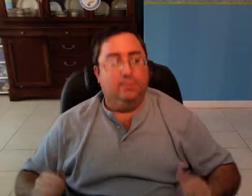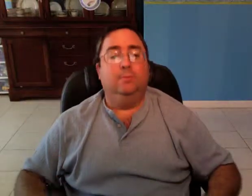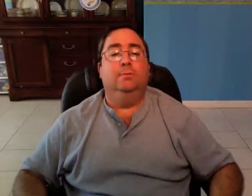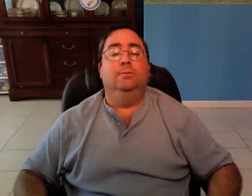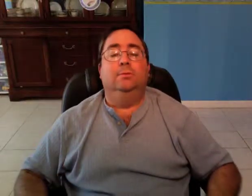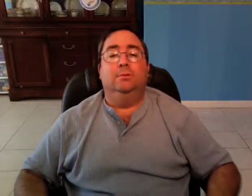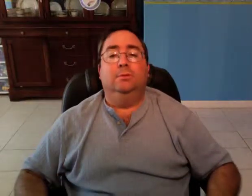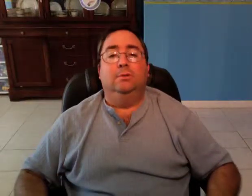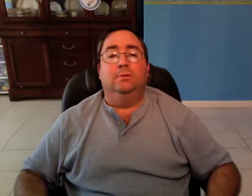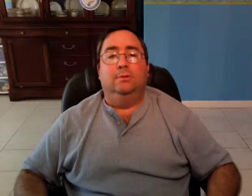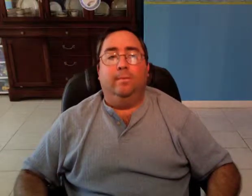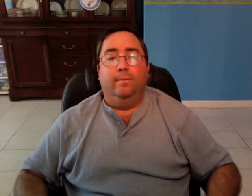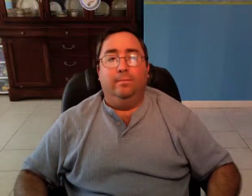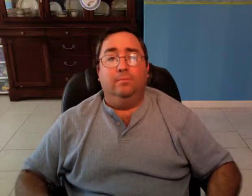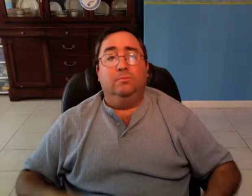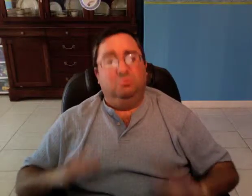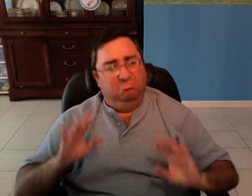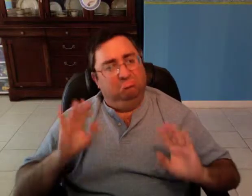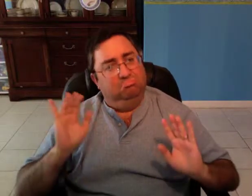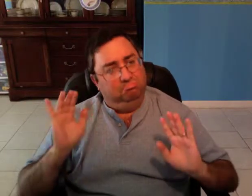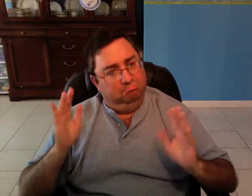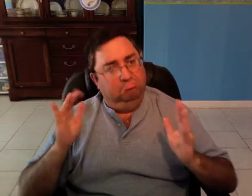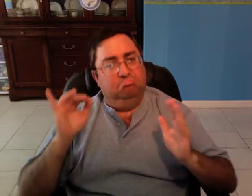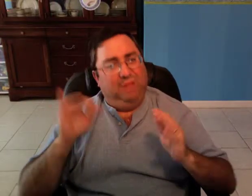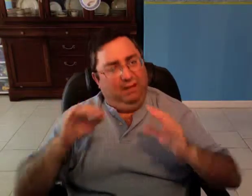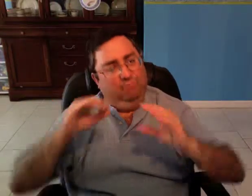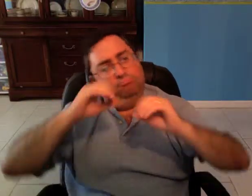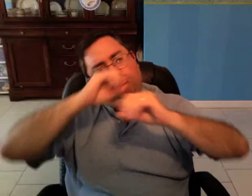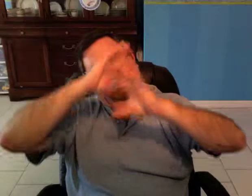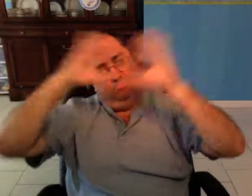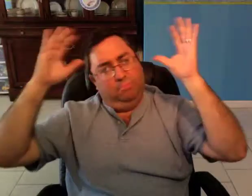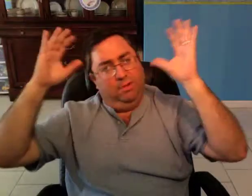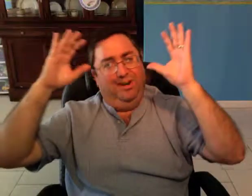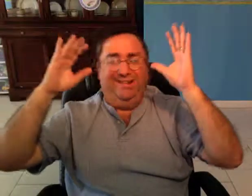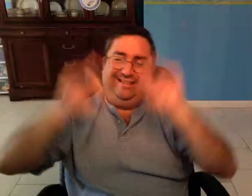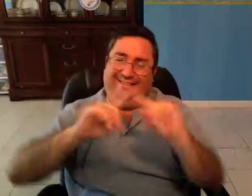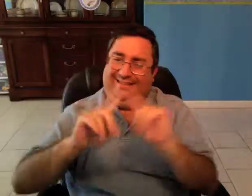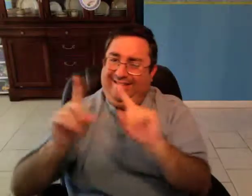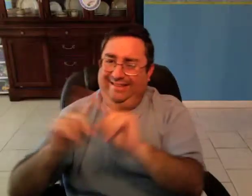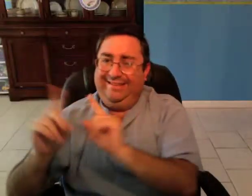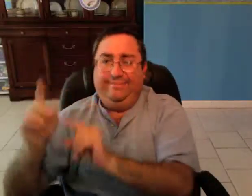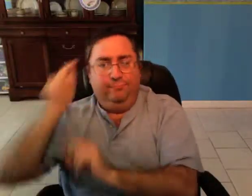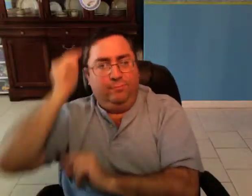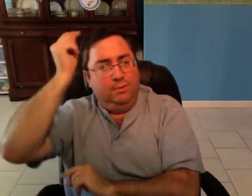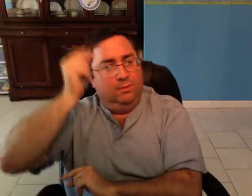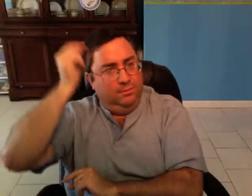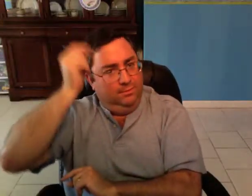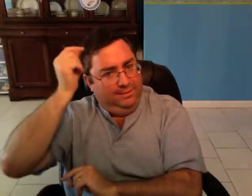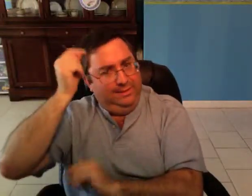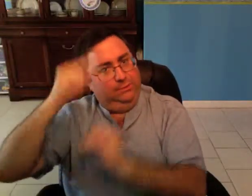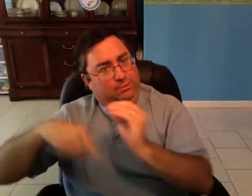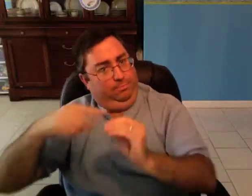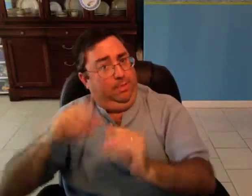This has been an overview of different theories about cultures.